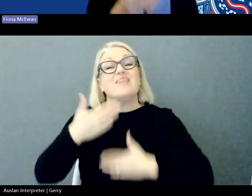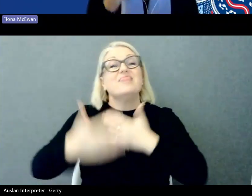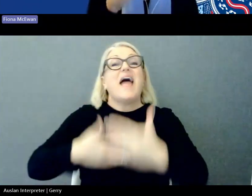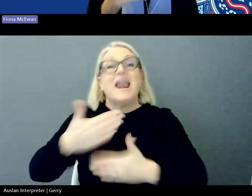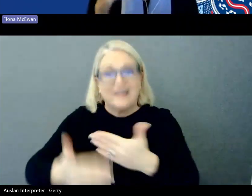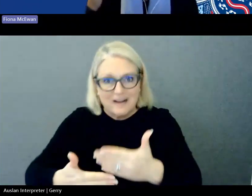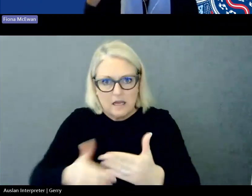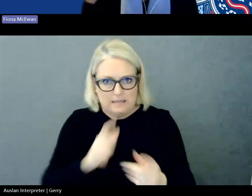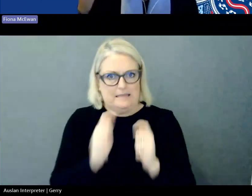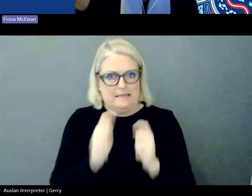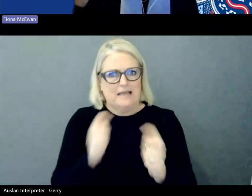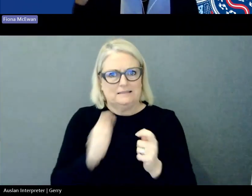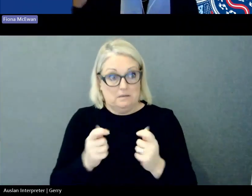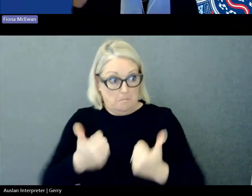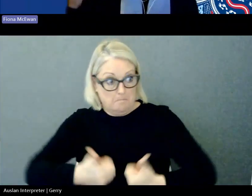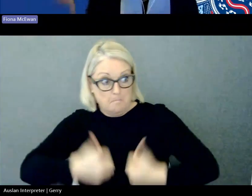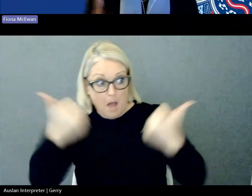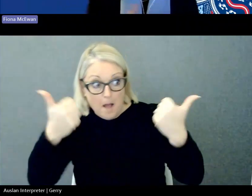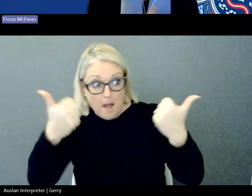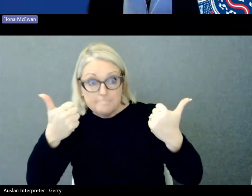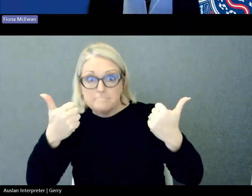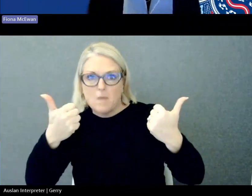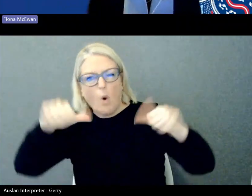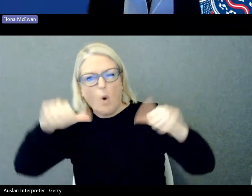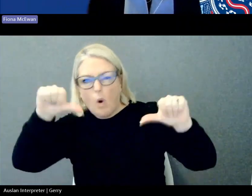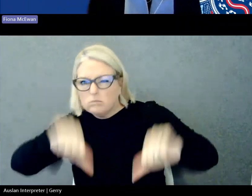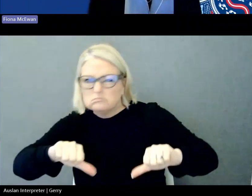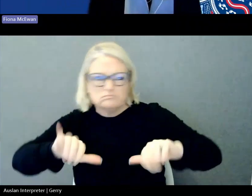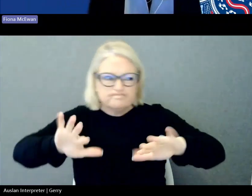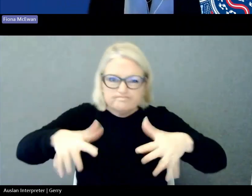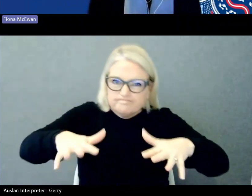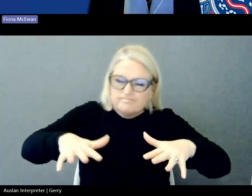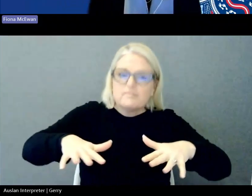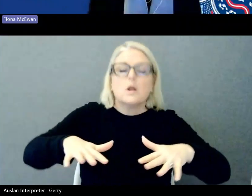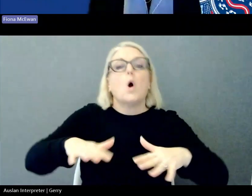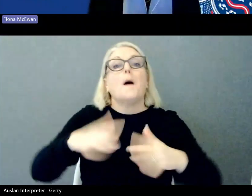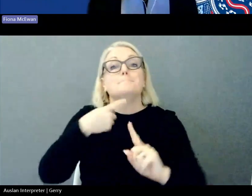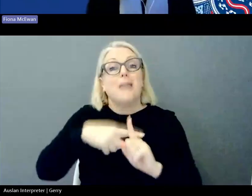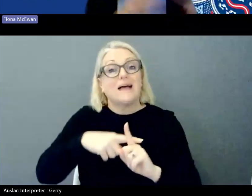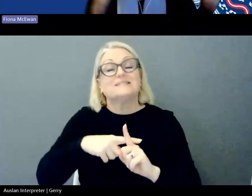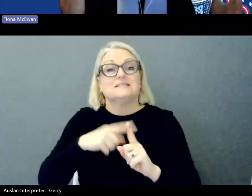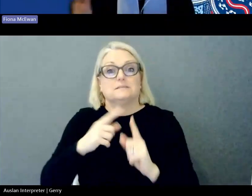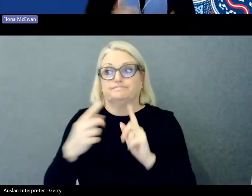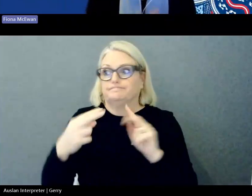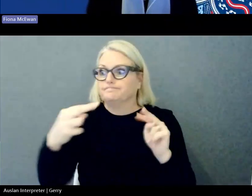across process, and tech, and outreach, and what does that look like for us? So, for me, there was a lot of resonance